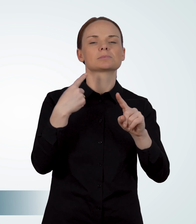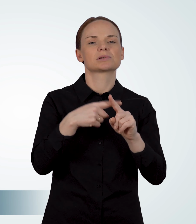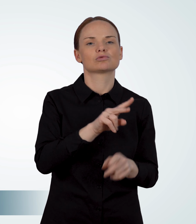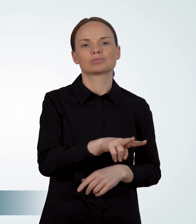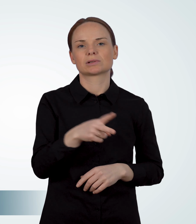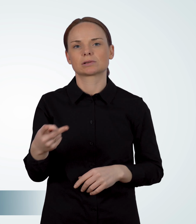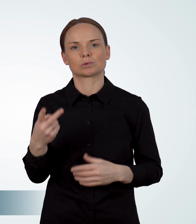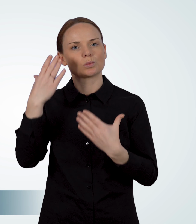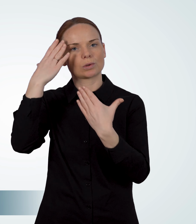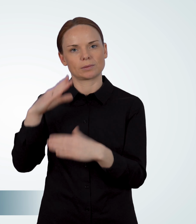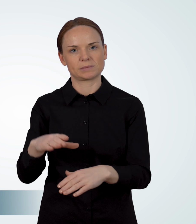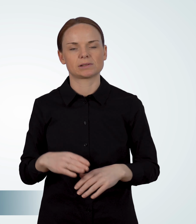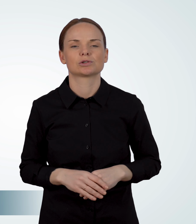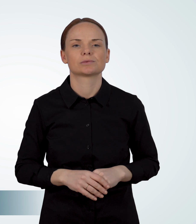• transitional accommodation.